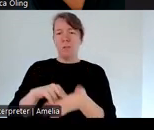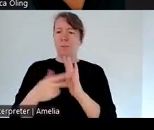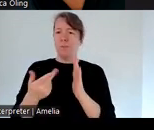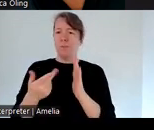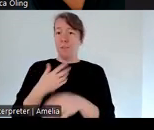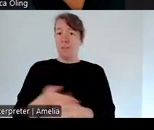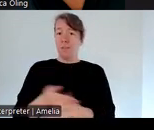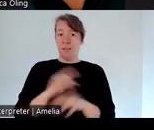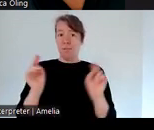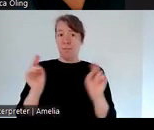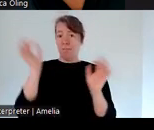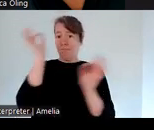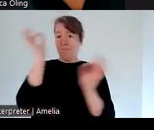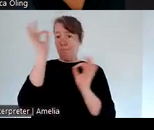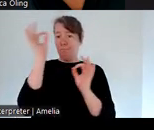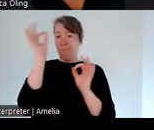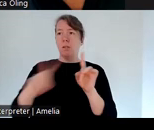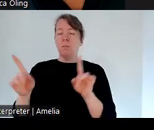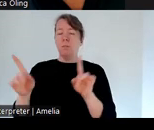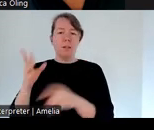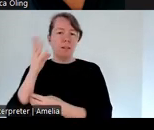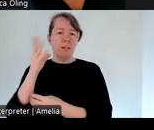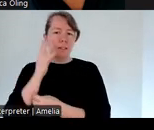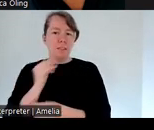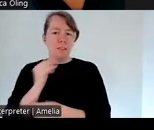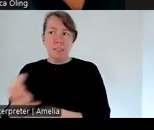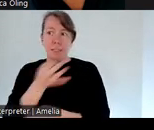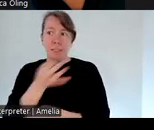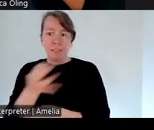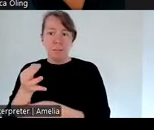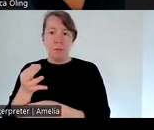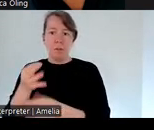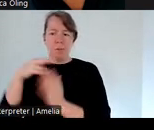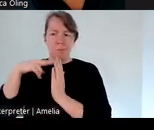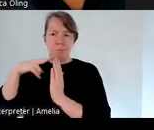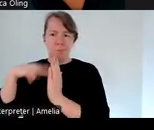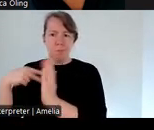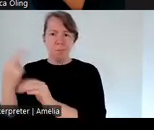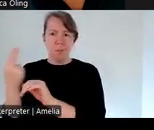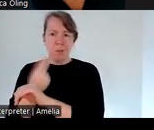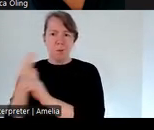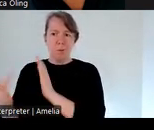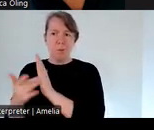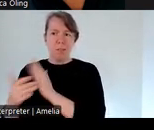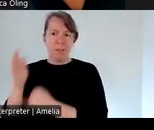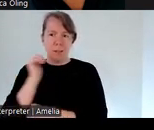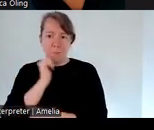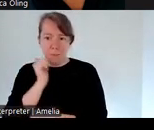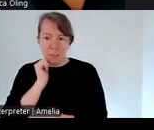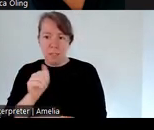that an expert user would, but wanting to at least check to see if we are going to have some basic, um,